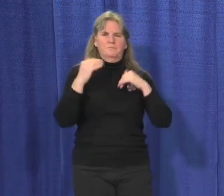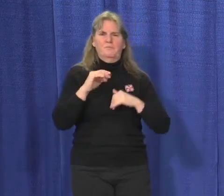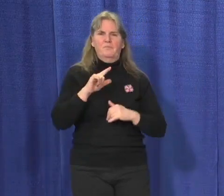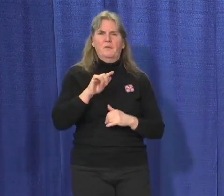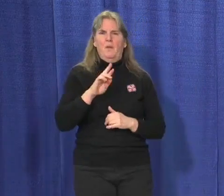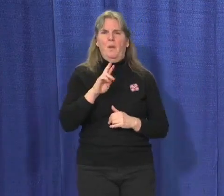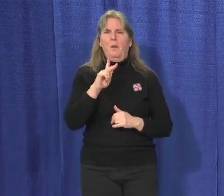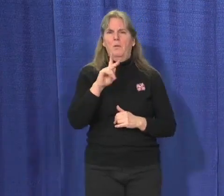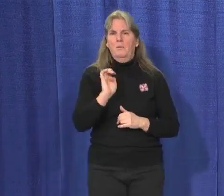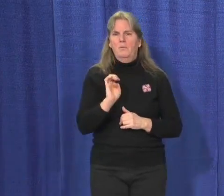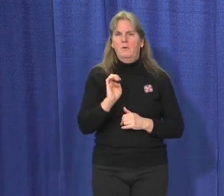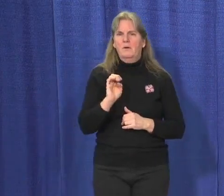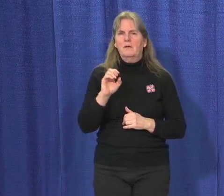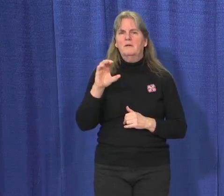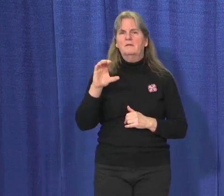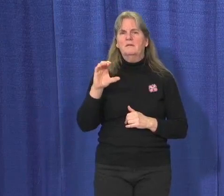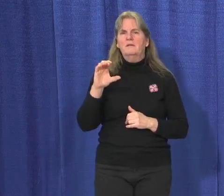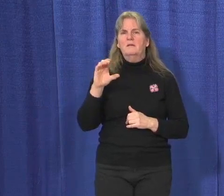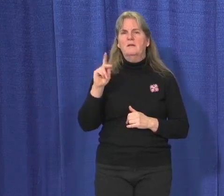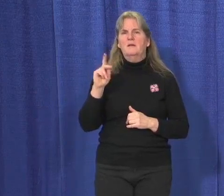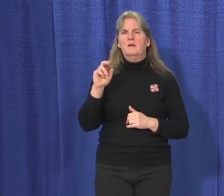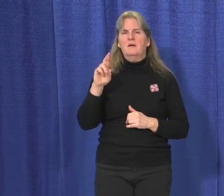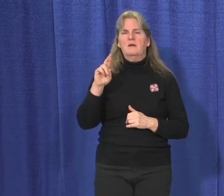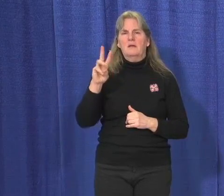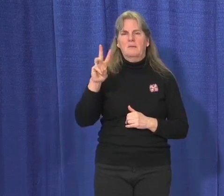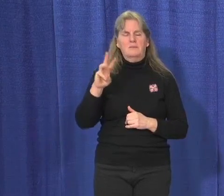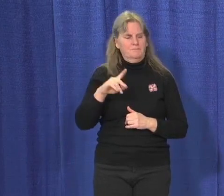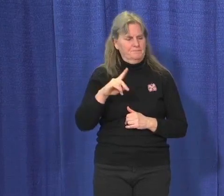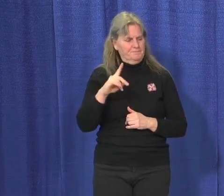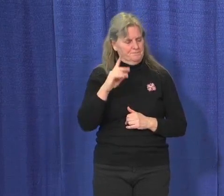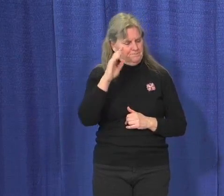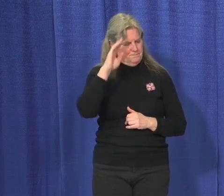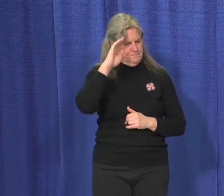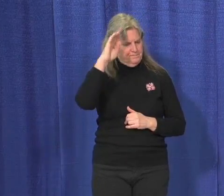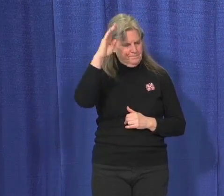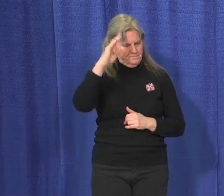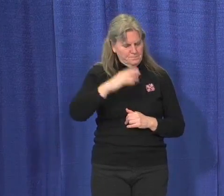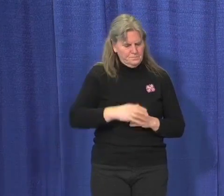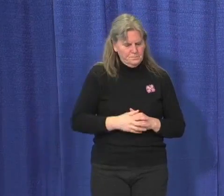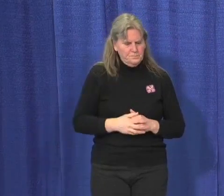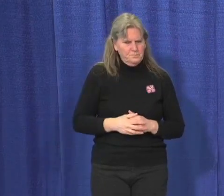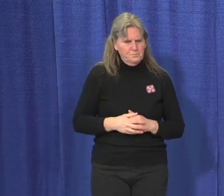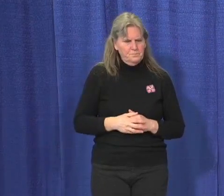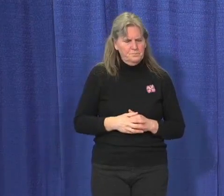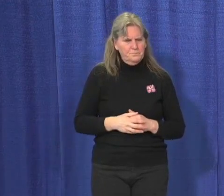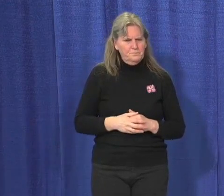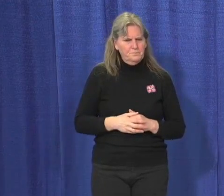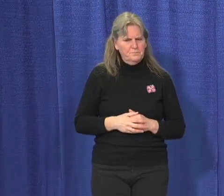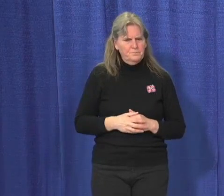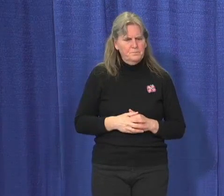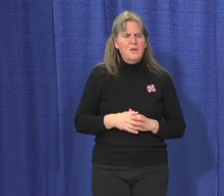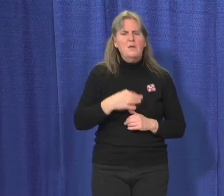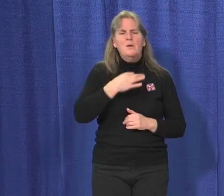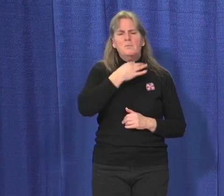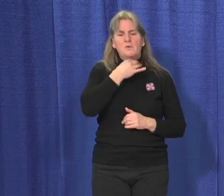Luke. Reporter: The first question, I'm wondering if the